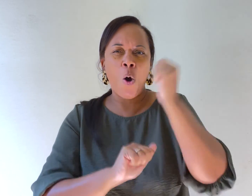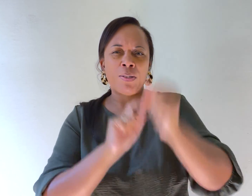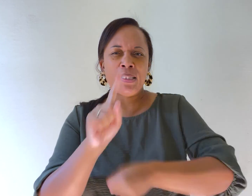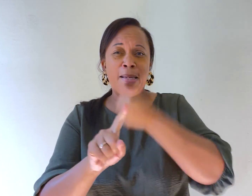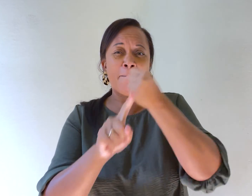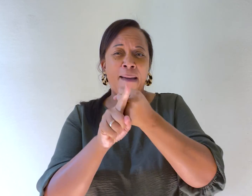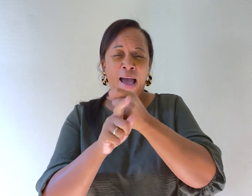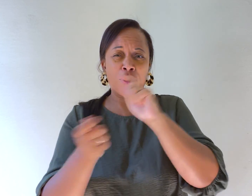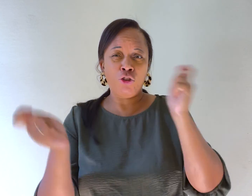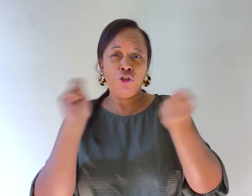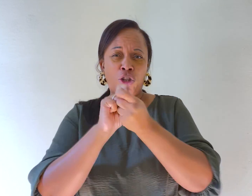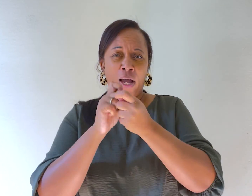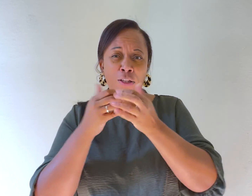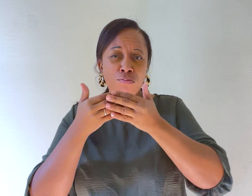impact and long lasting change?